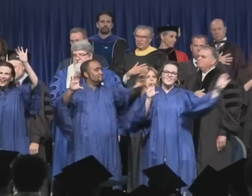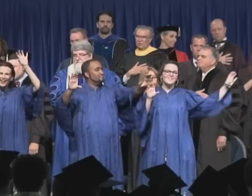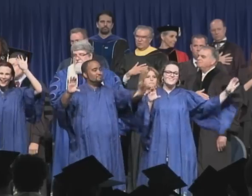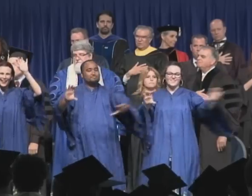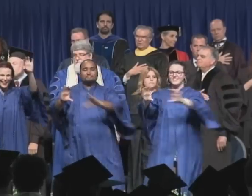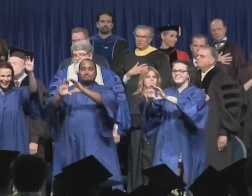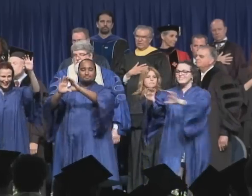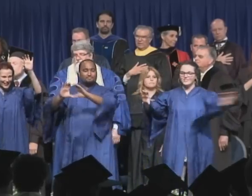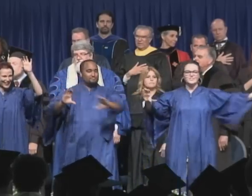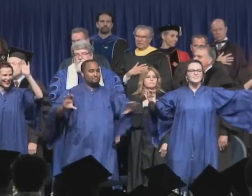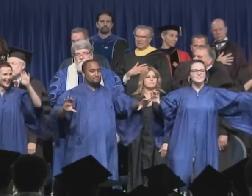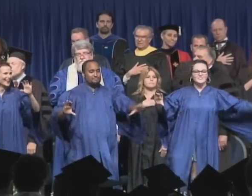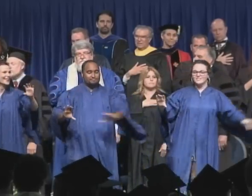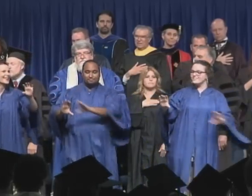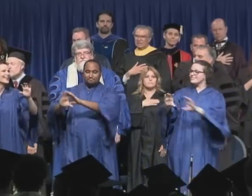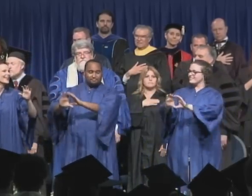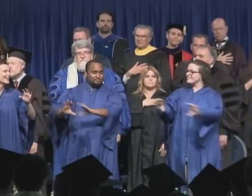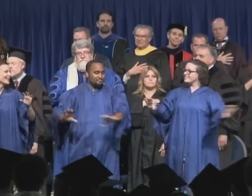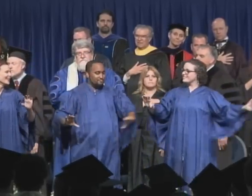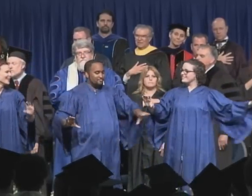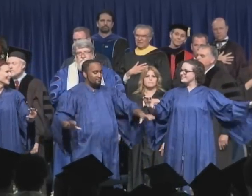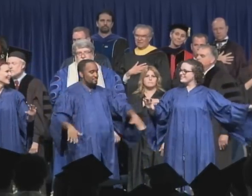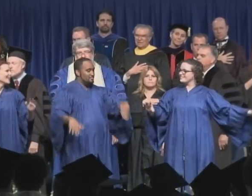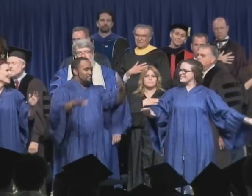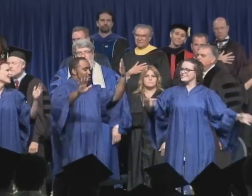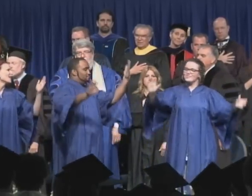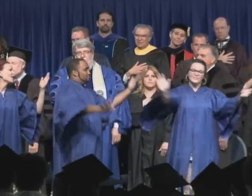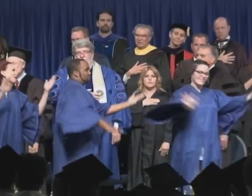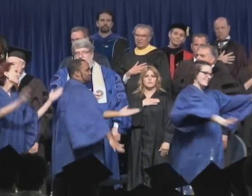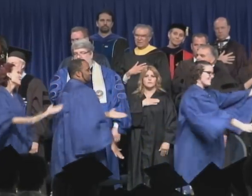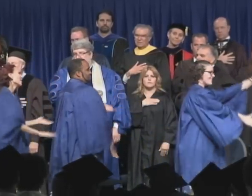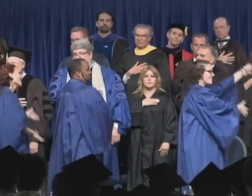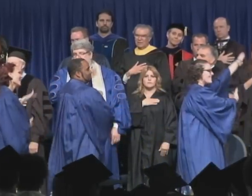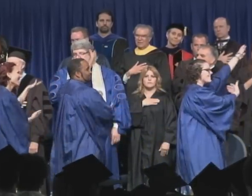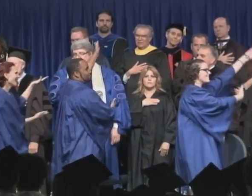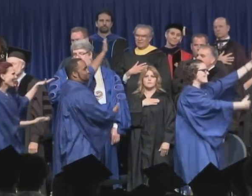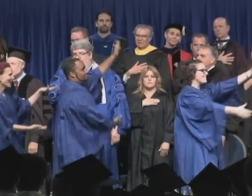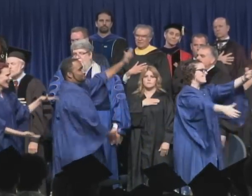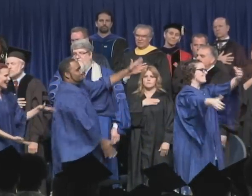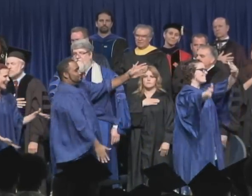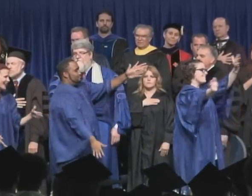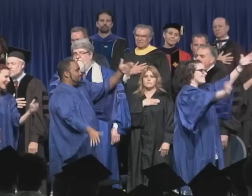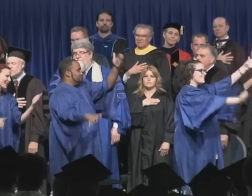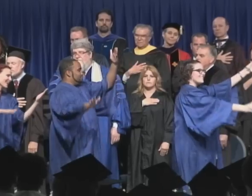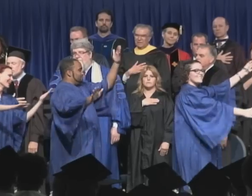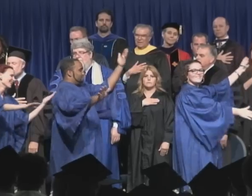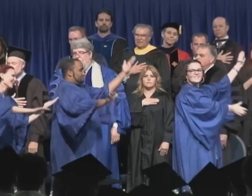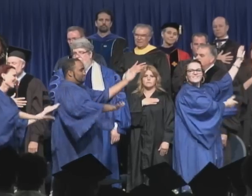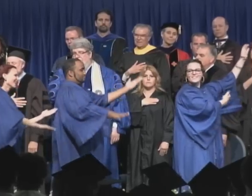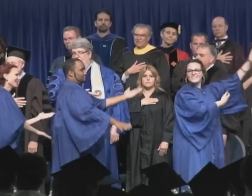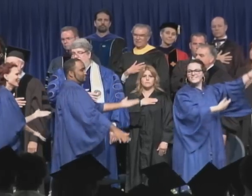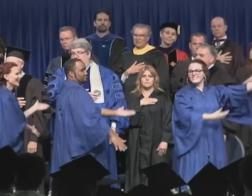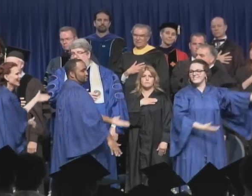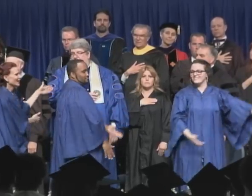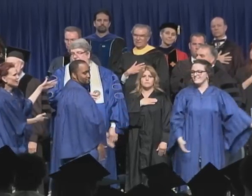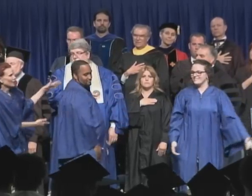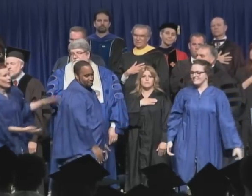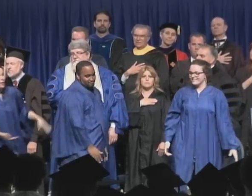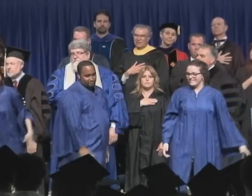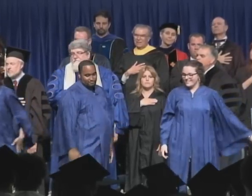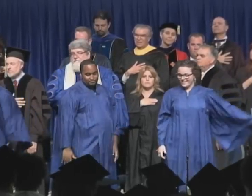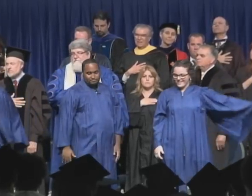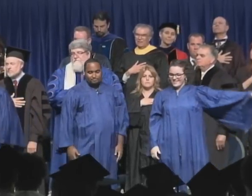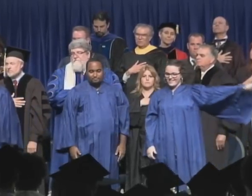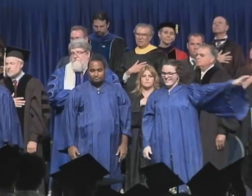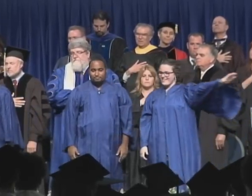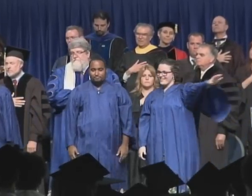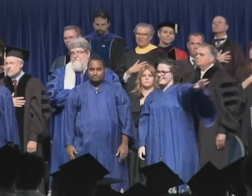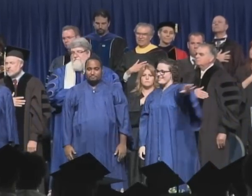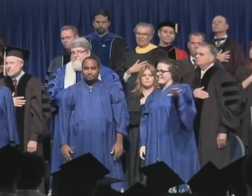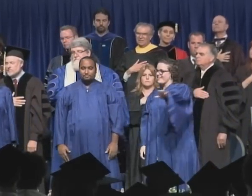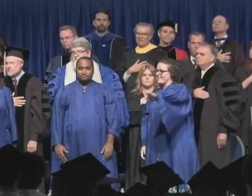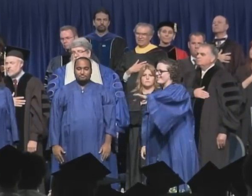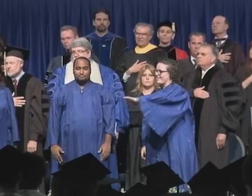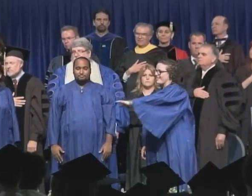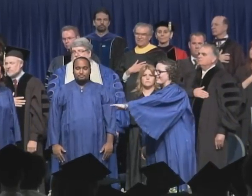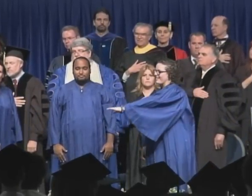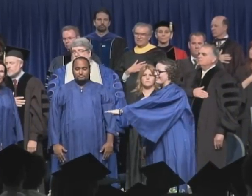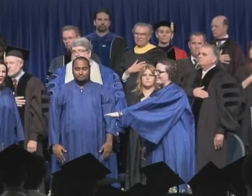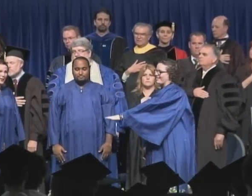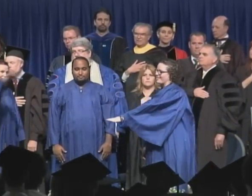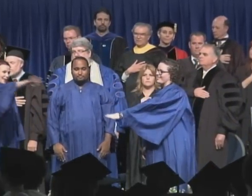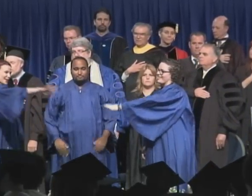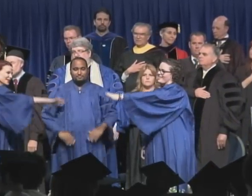Oh say does that star spangled banner yet wave